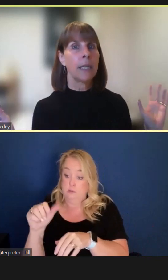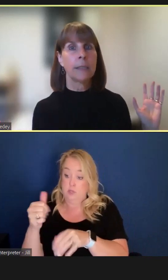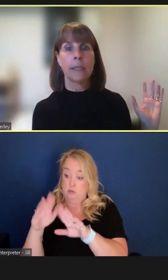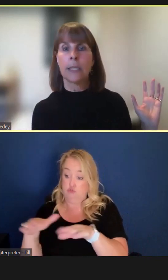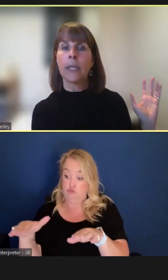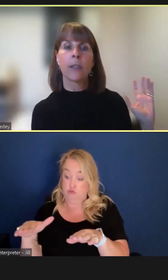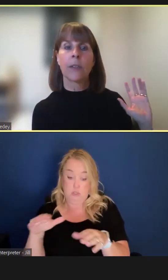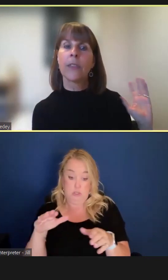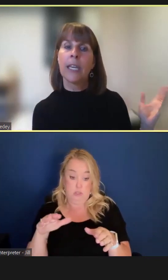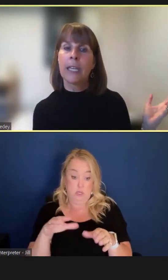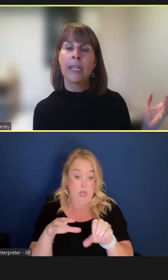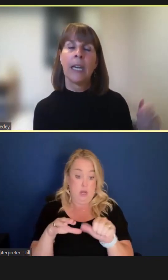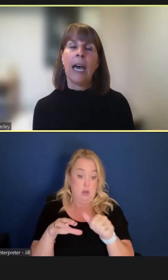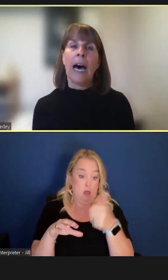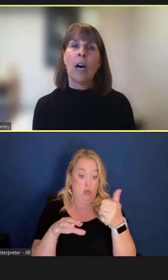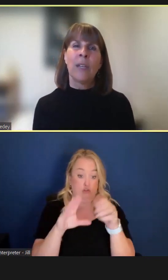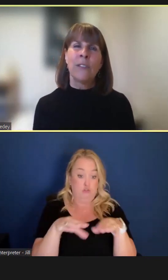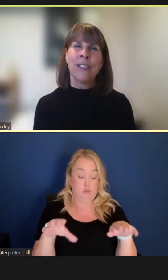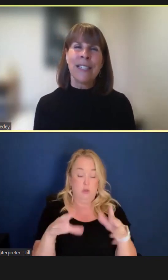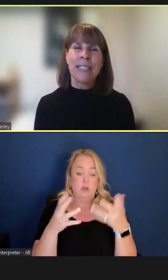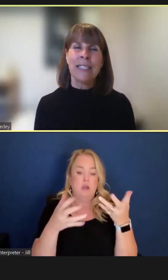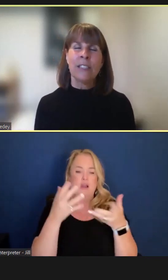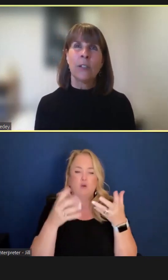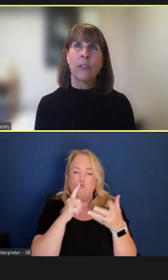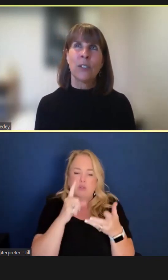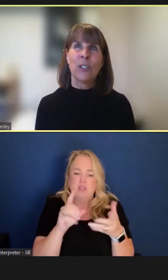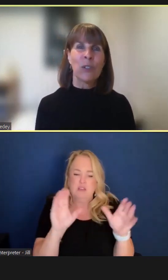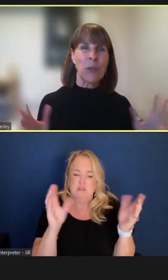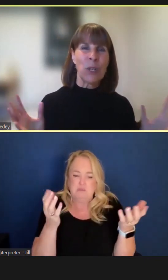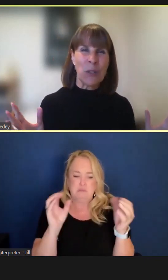did another thing um and if you kind of you know if you're you're more a hearing